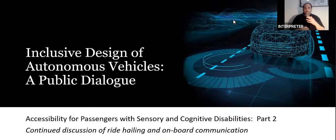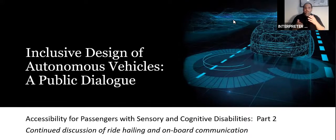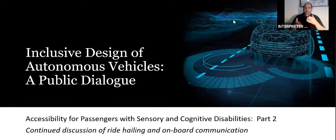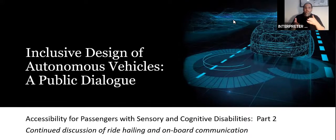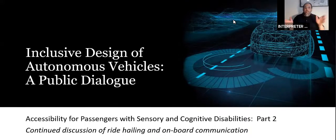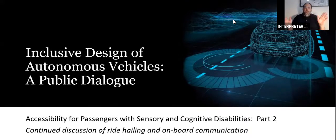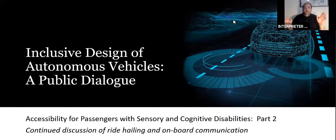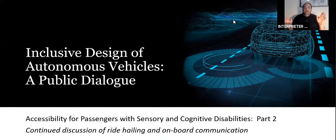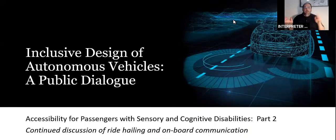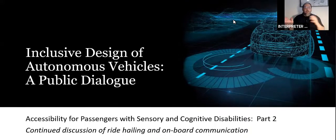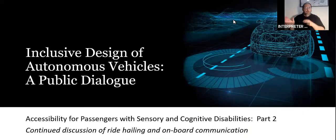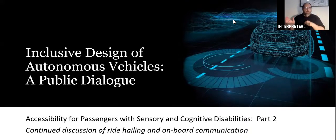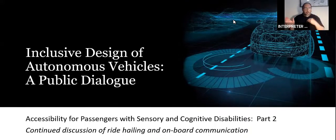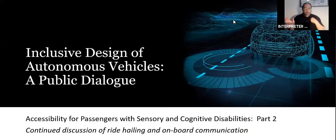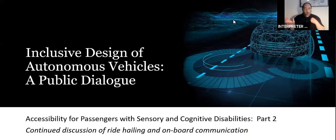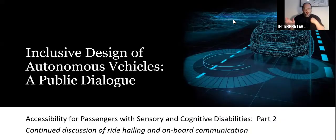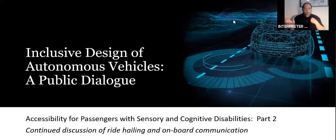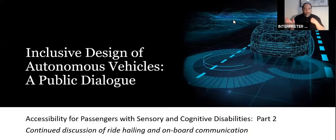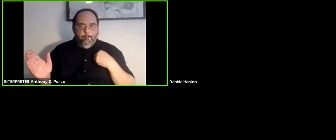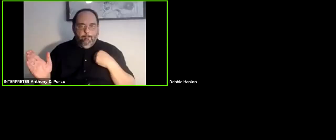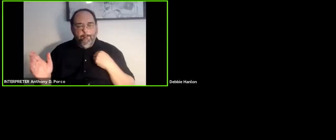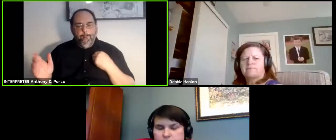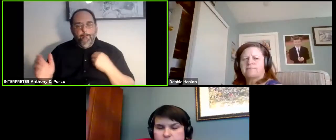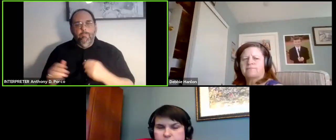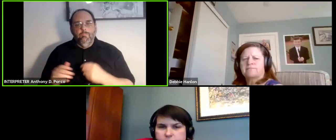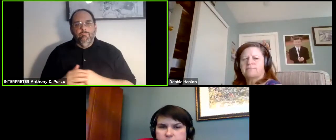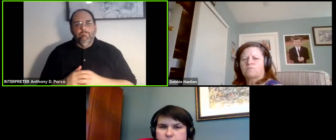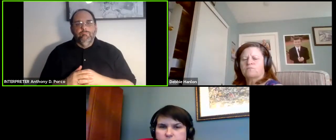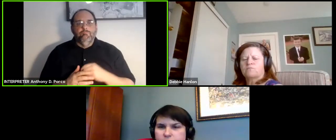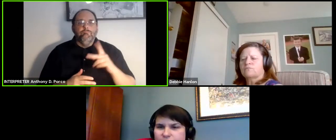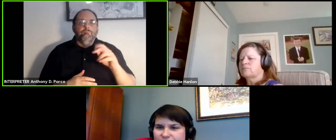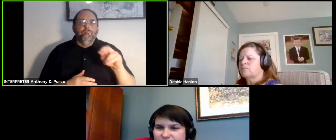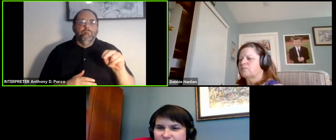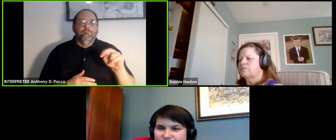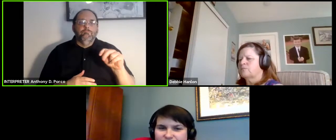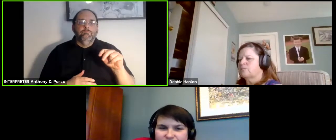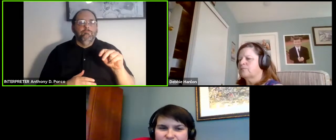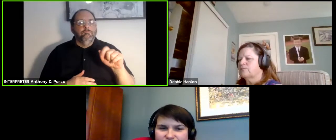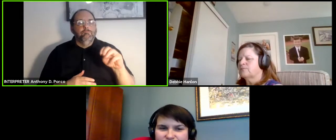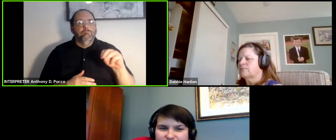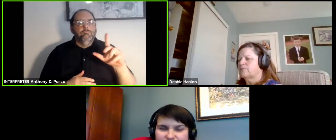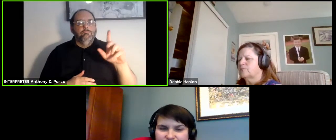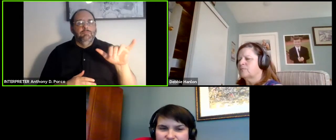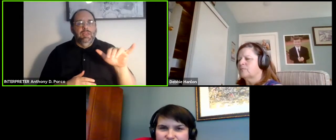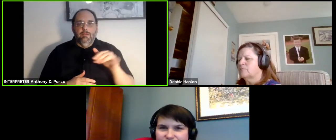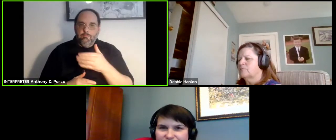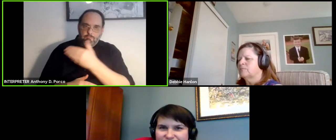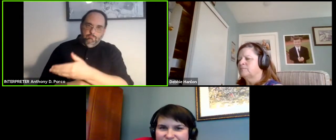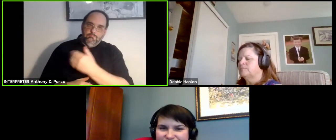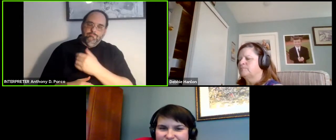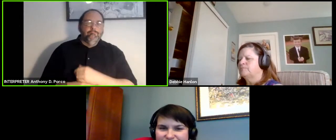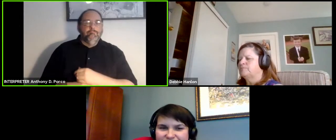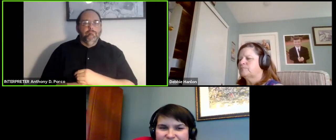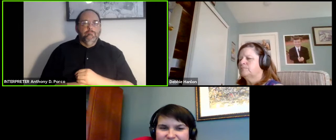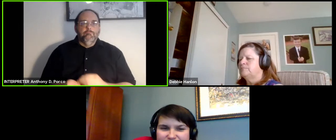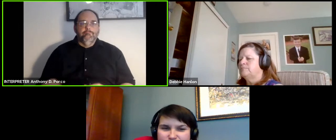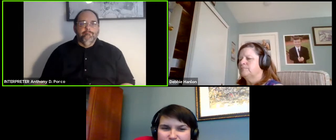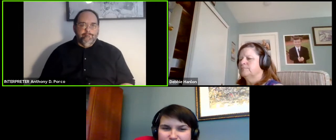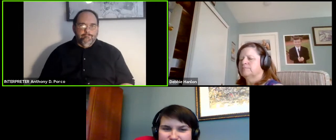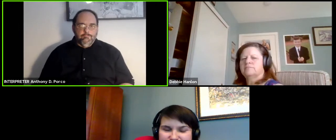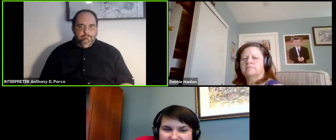member Karen Tamley. Ms. Tamley? >> Karen Tamley: Thank you, Rose. Good